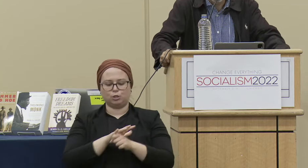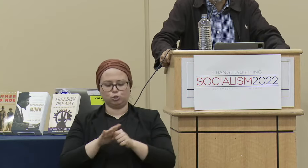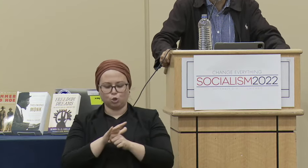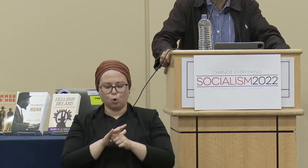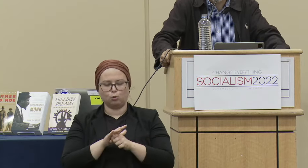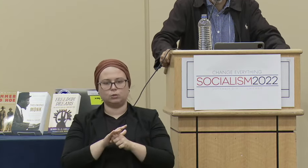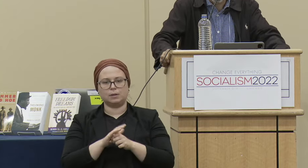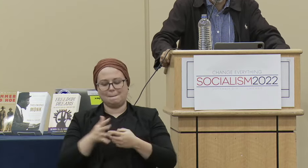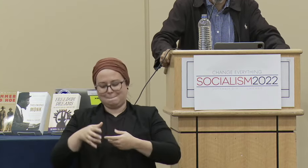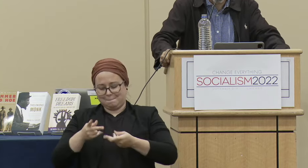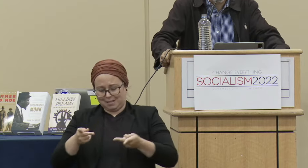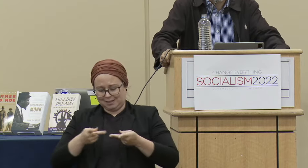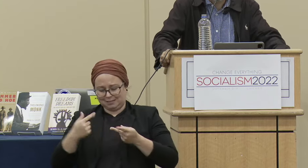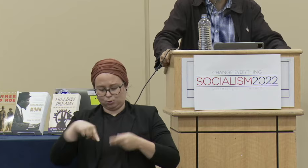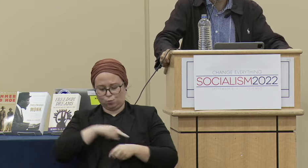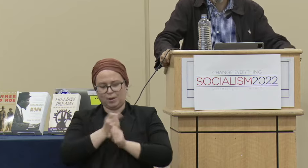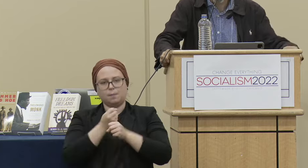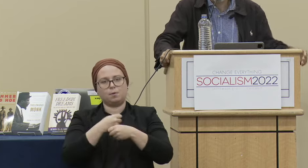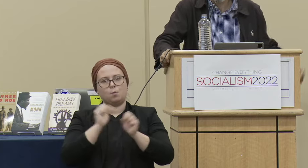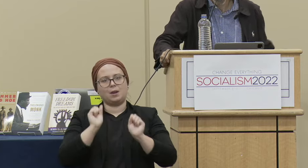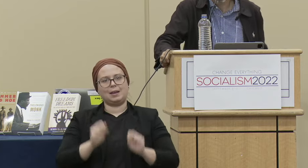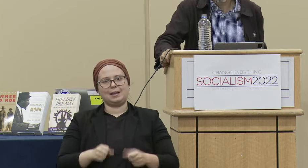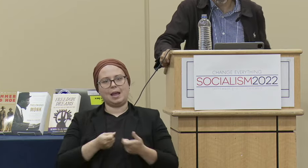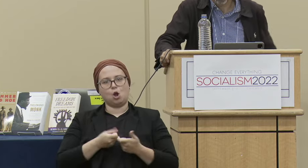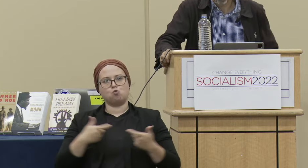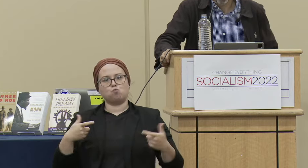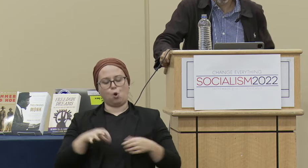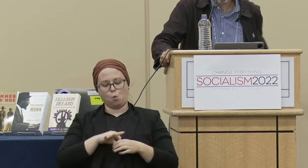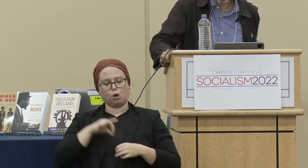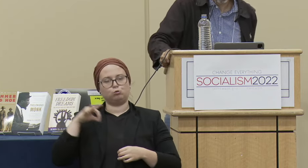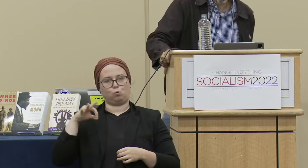revolutions are nourished in liberated zones. The spaces we